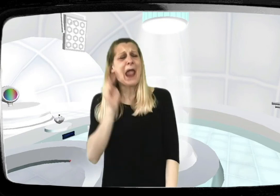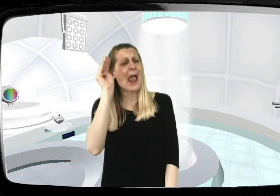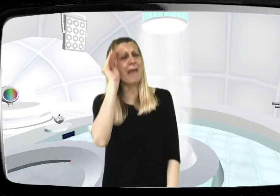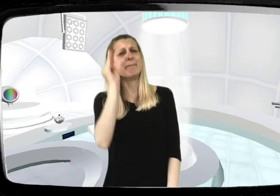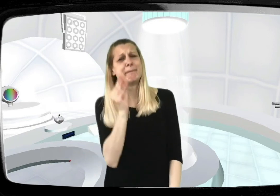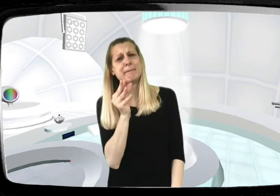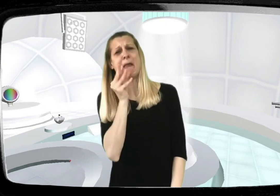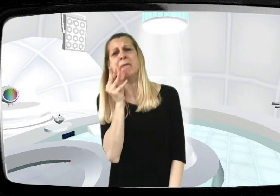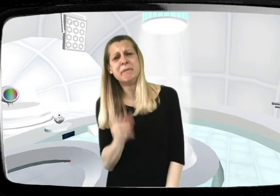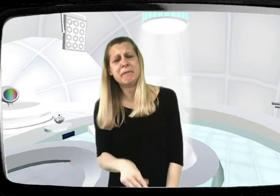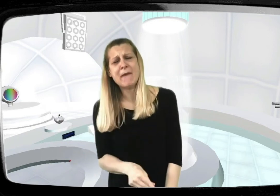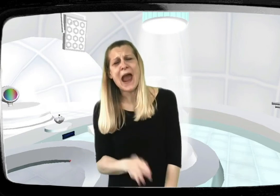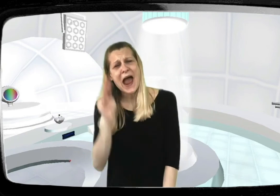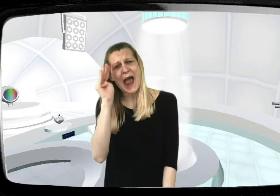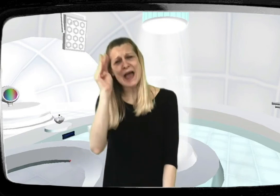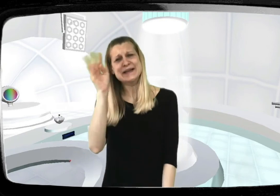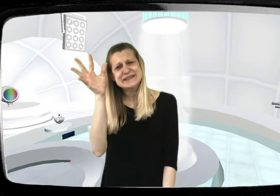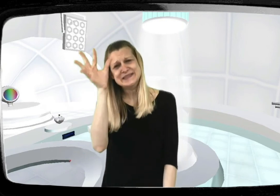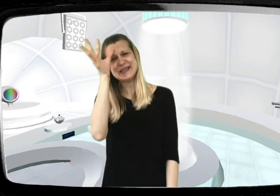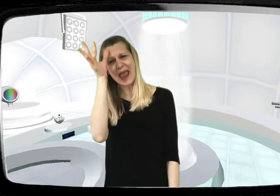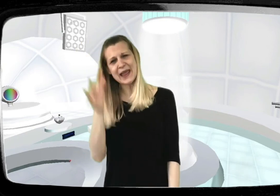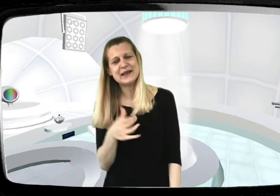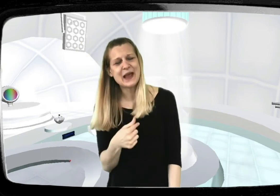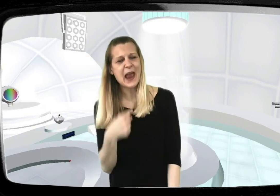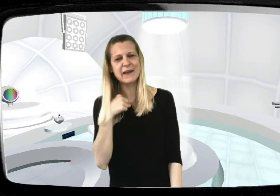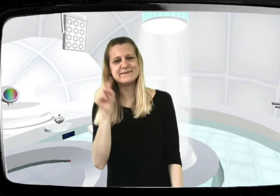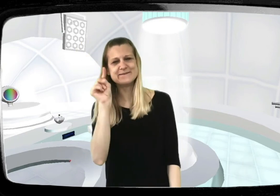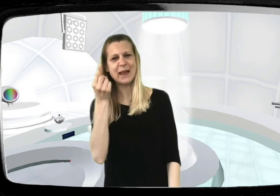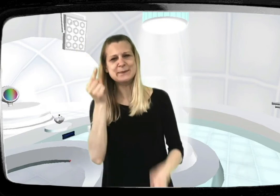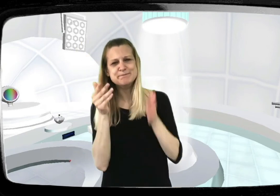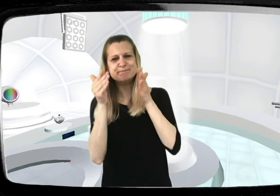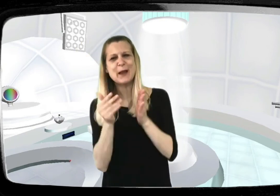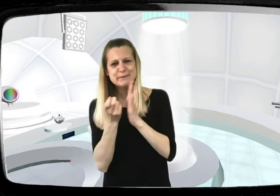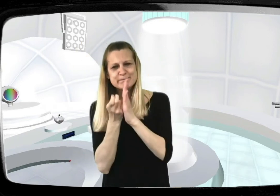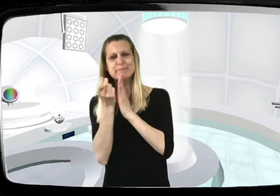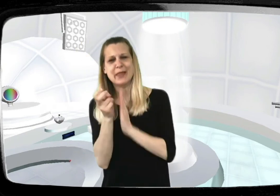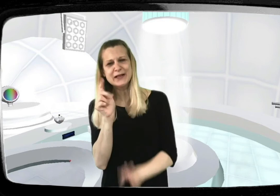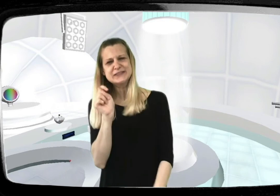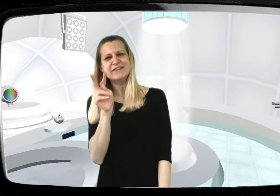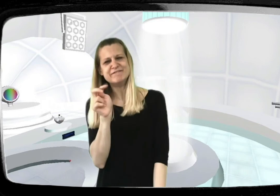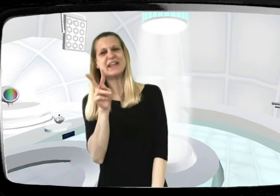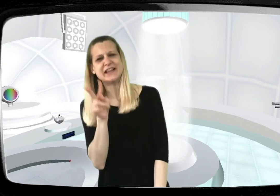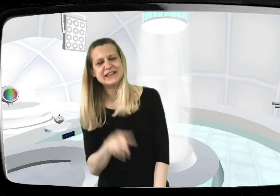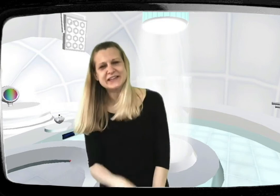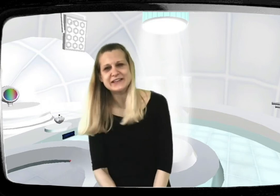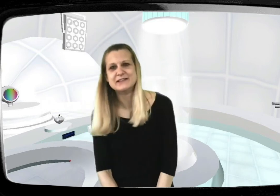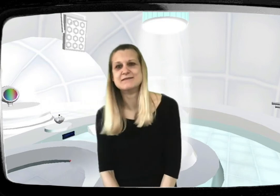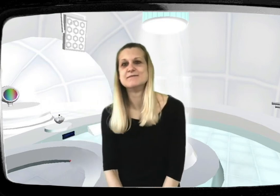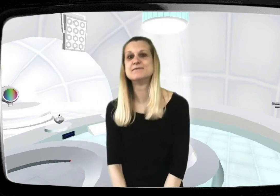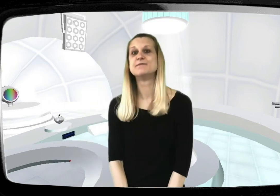"Hi, Mum!" it said. "Hi, Pop! Look at me! I’m the first person ever to be sent by television!"